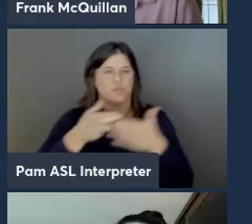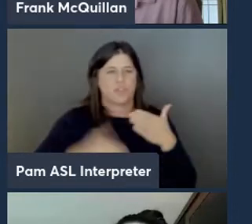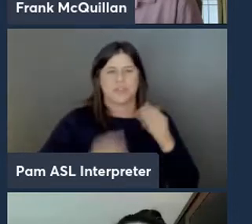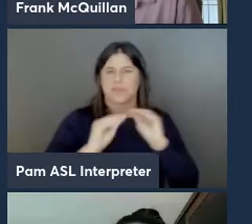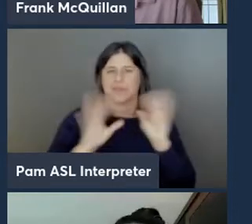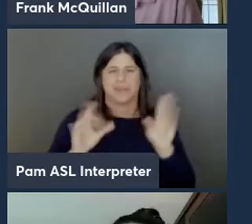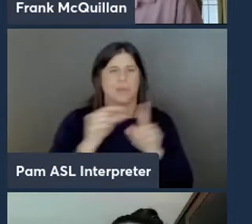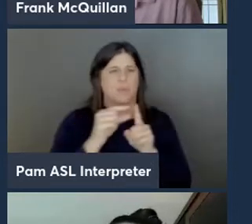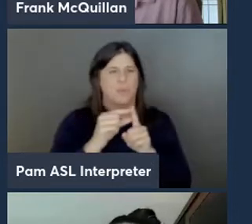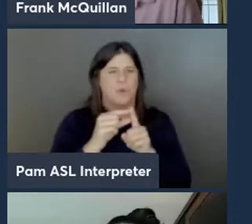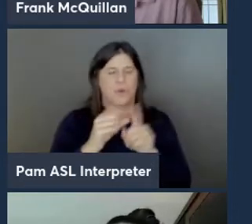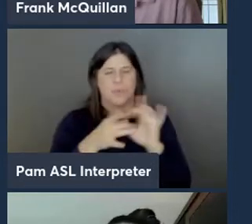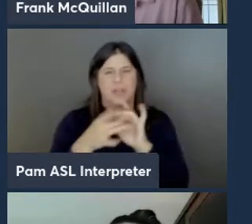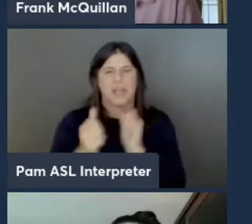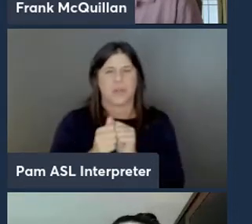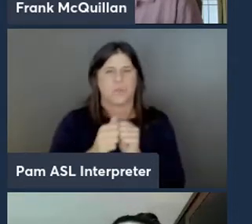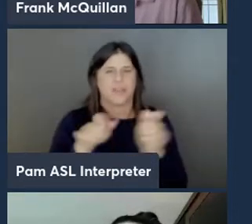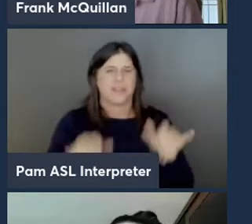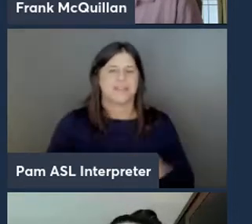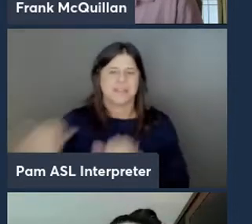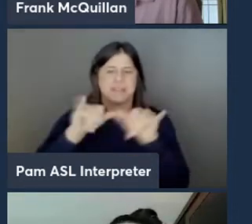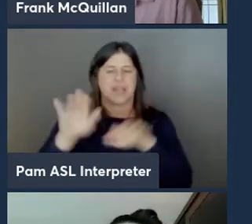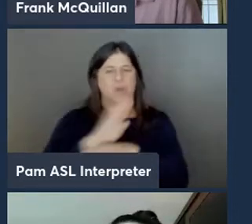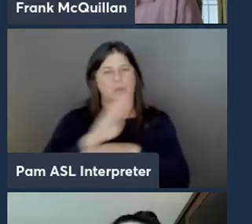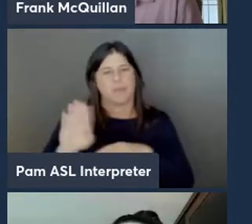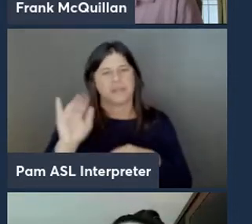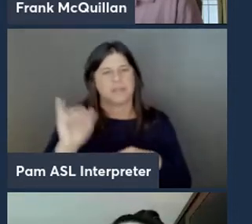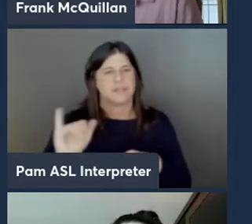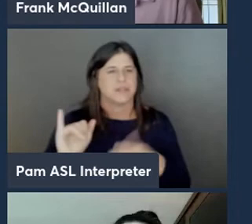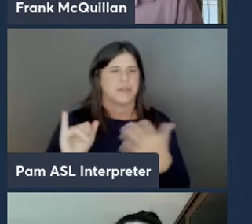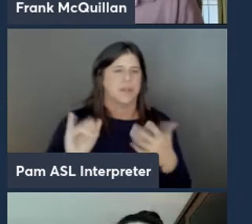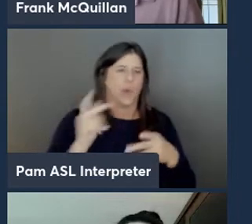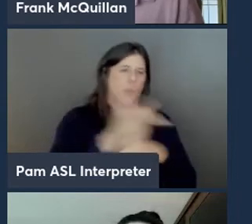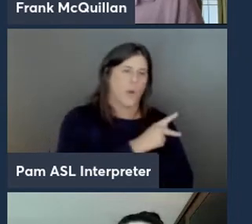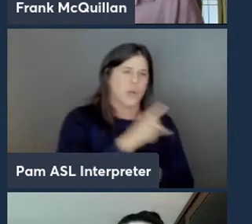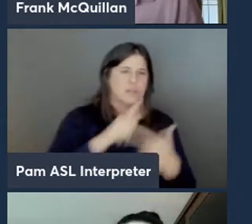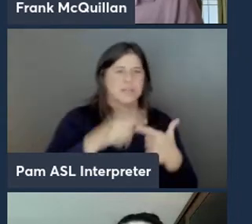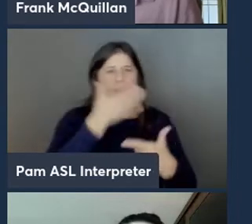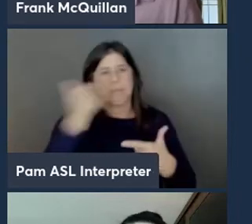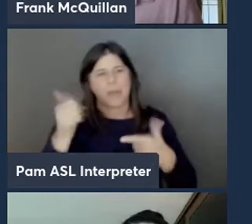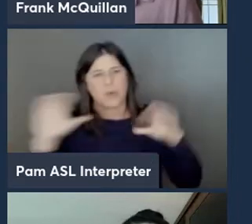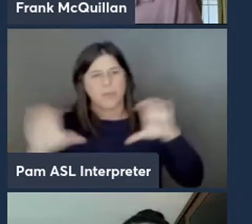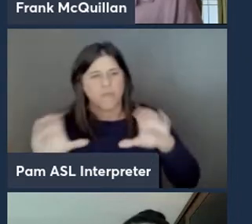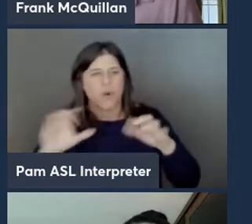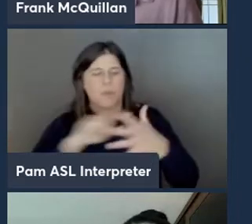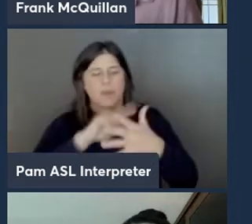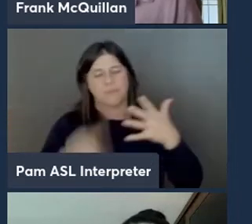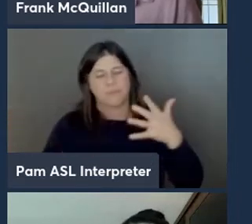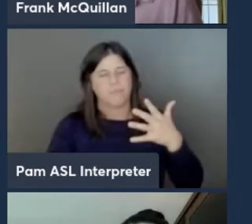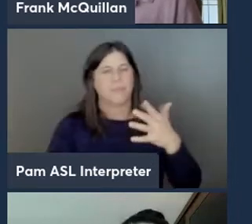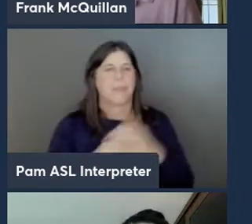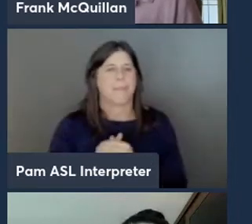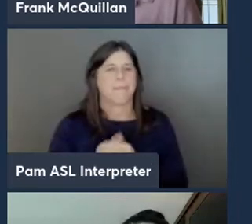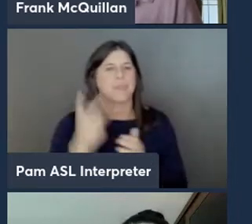according to very standard practice, whether it's worse, better performing, et cetera. So here we can see that summer activities